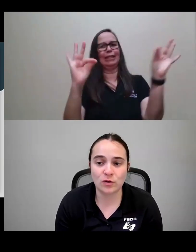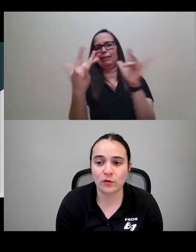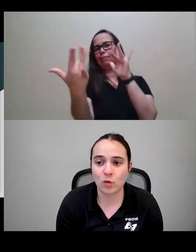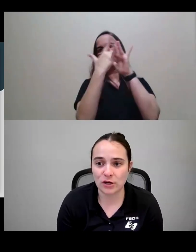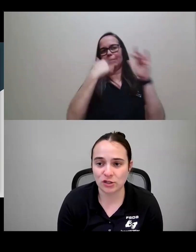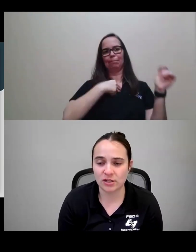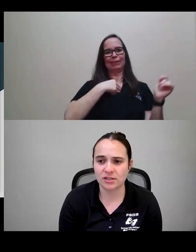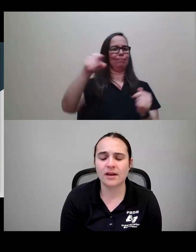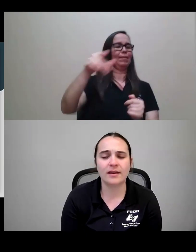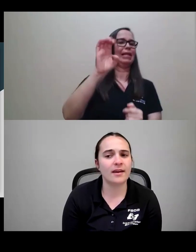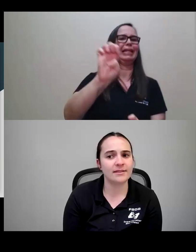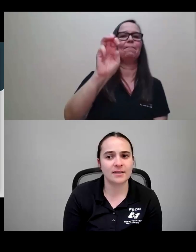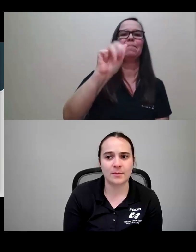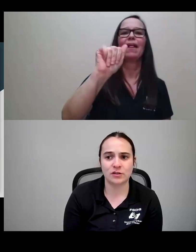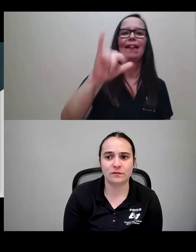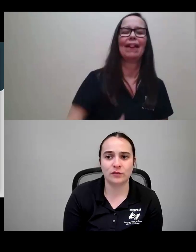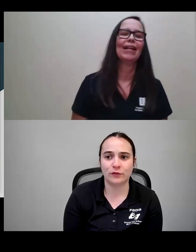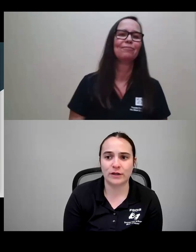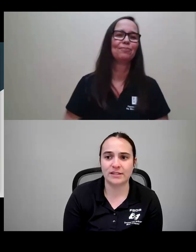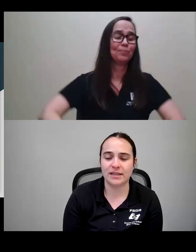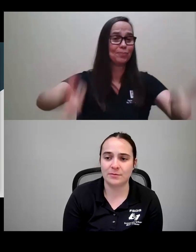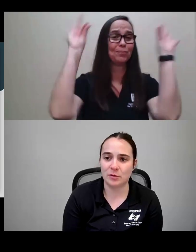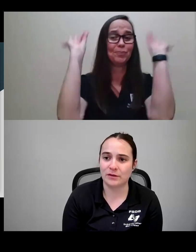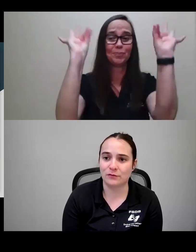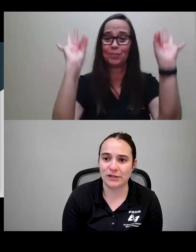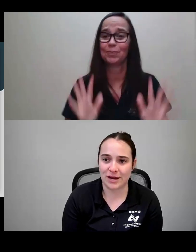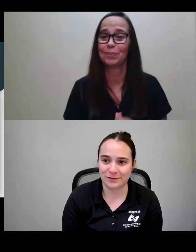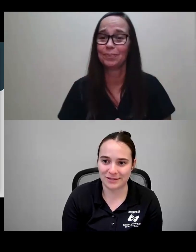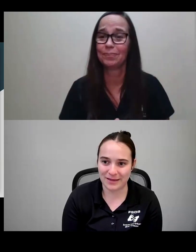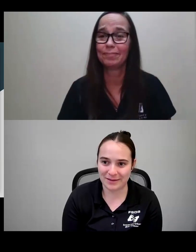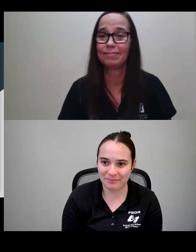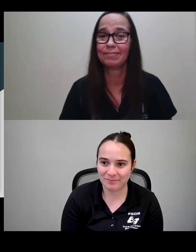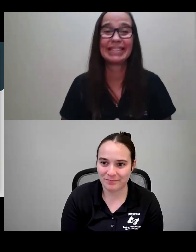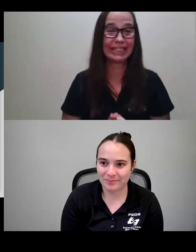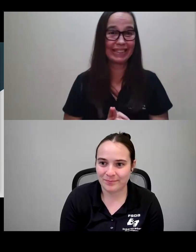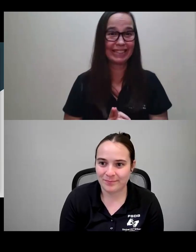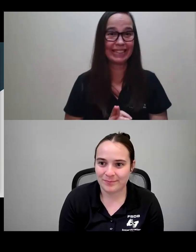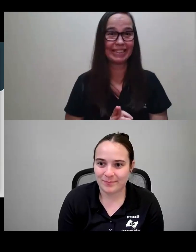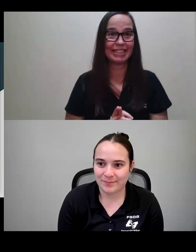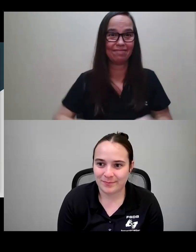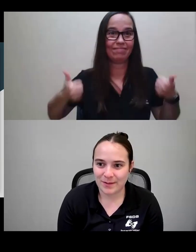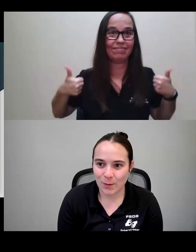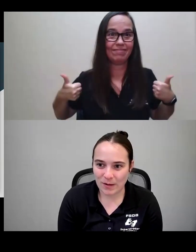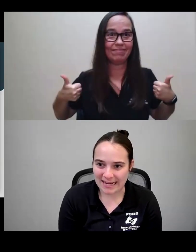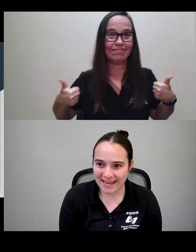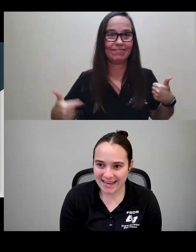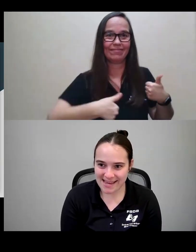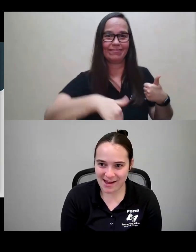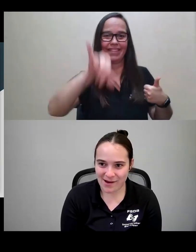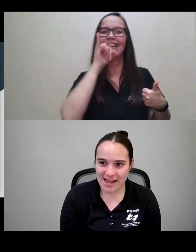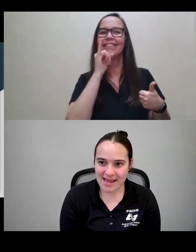and you do have questions again as I mentioned feel free to email me and reach out to me. Okay.